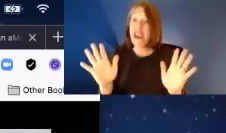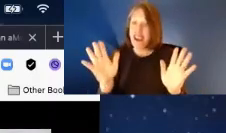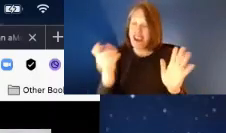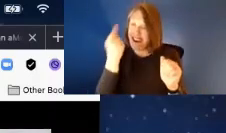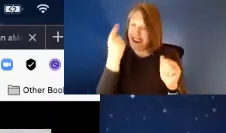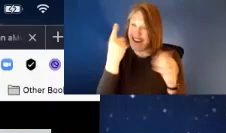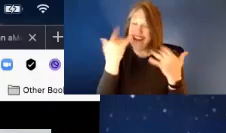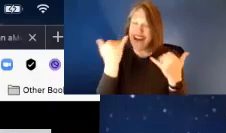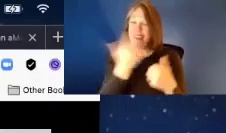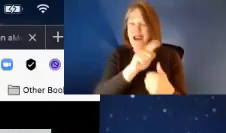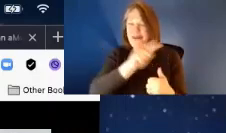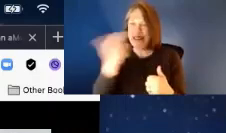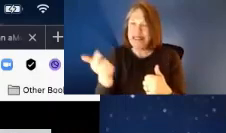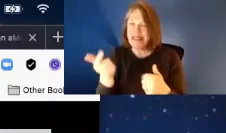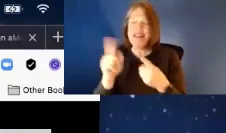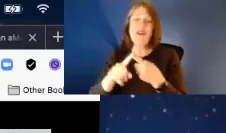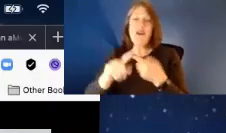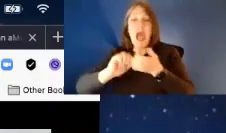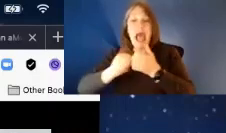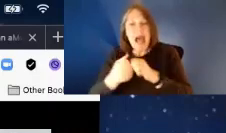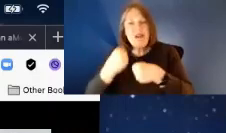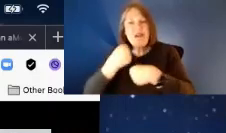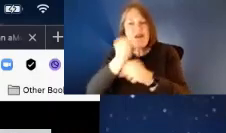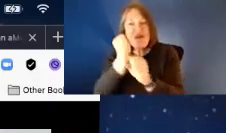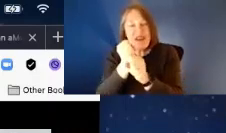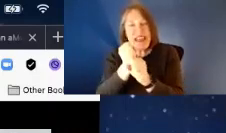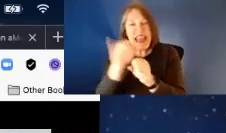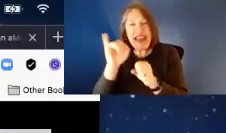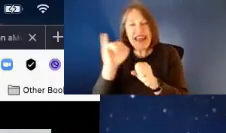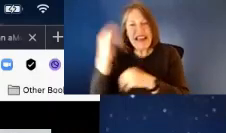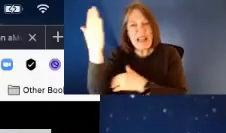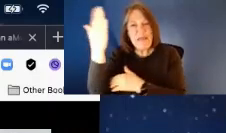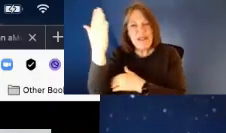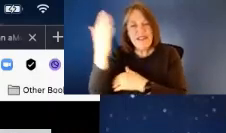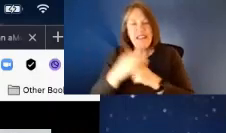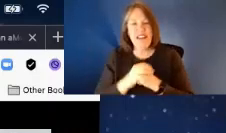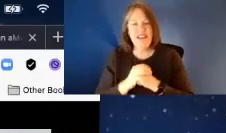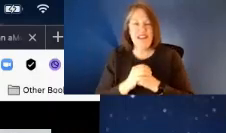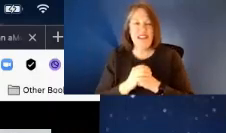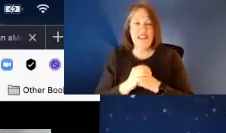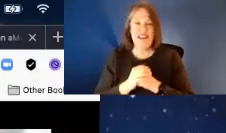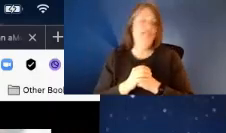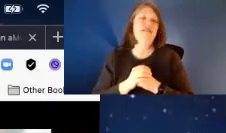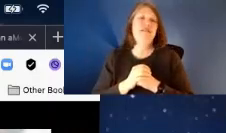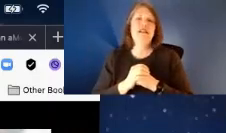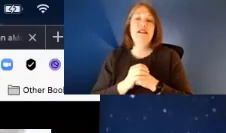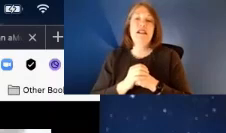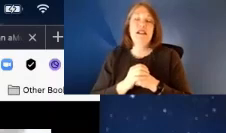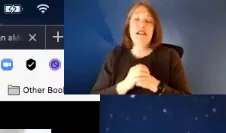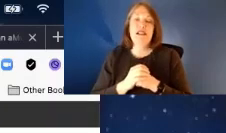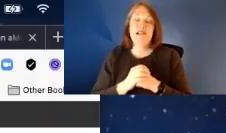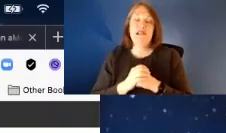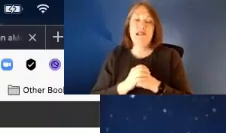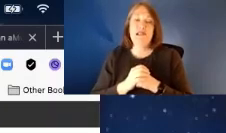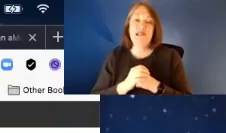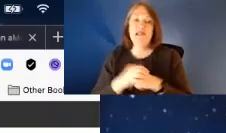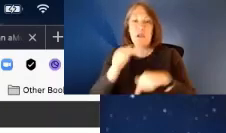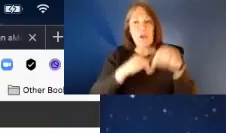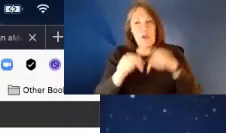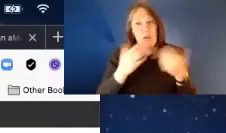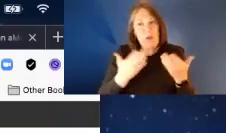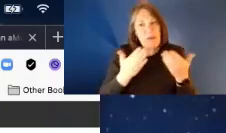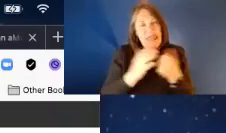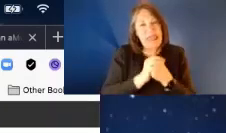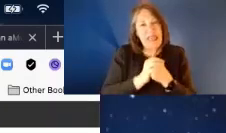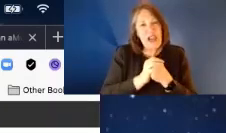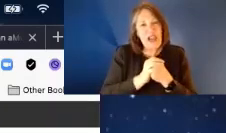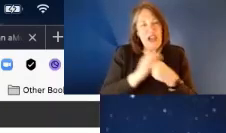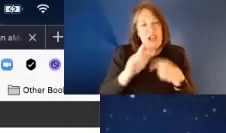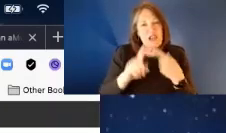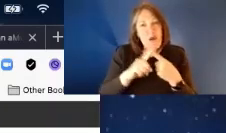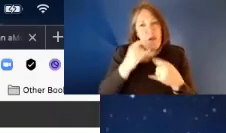now to how do you create an iPresentation? 06:49:07 So we last left this page, we had